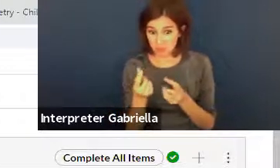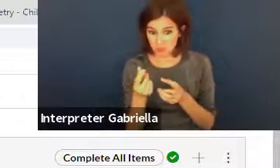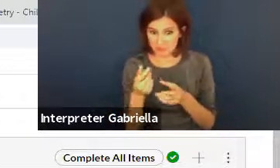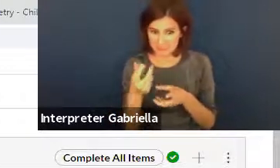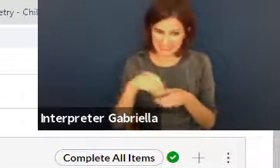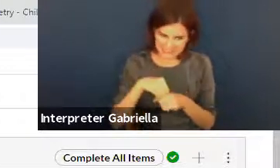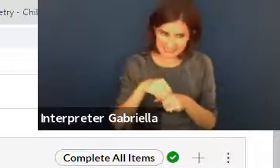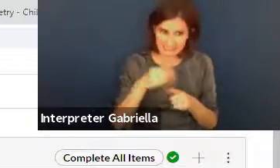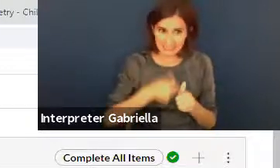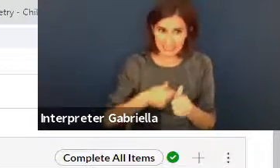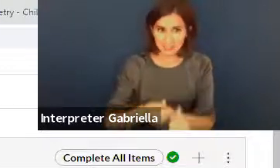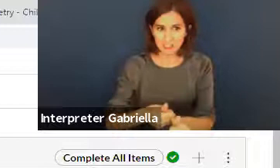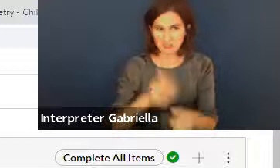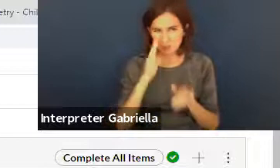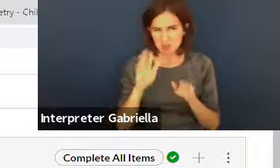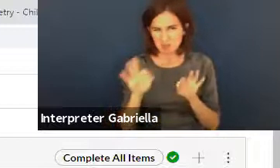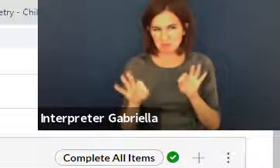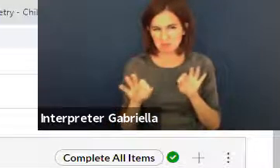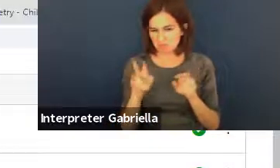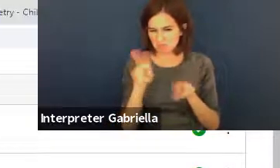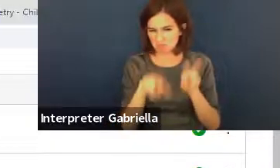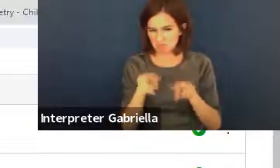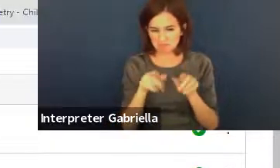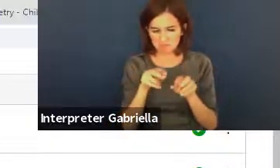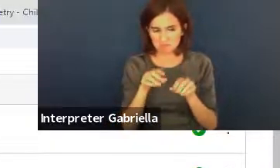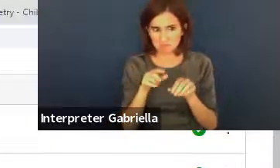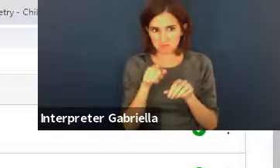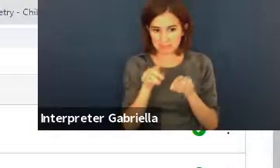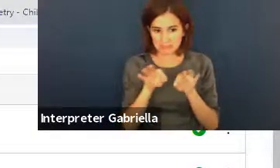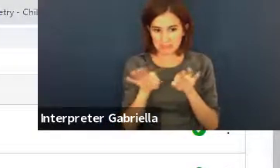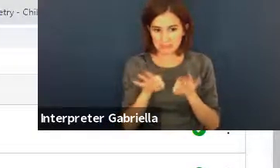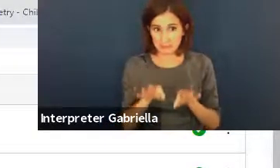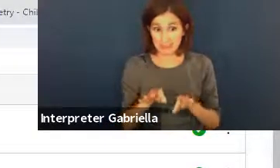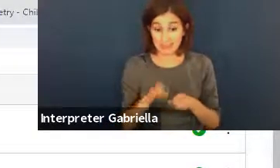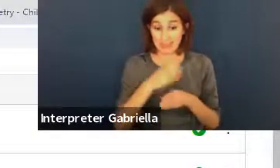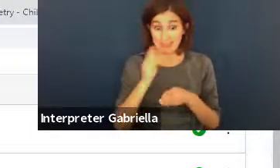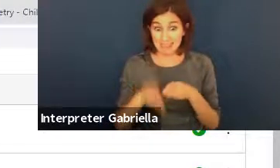Linda Kobashigawa: Don't, don't just go through all of these take the quiz at the end and then complete the form for the certificate of completion.